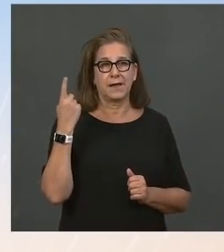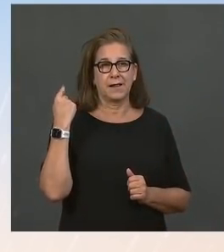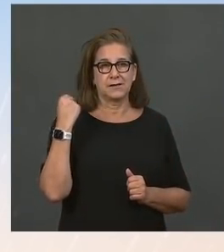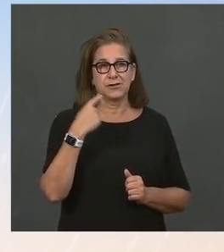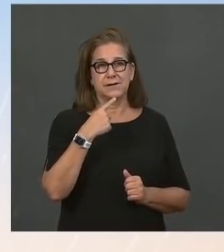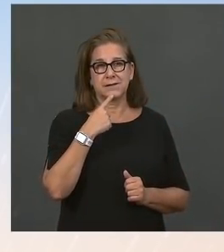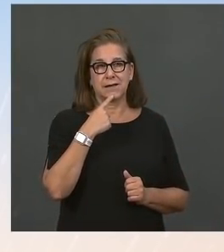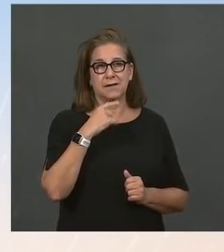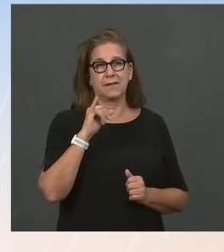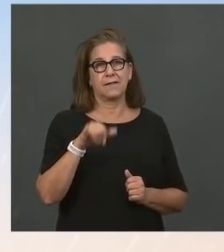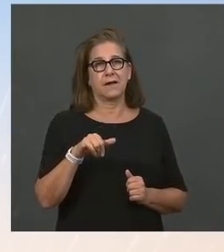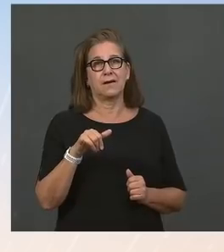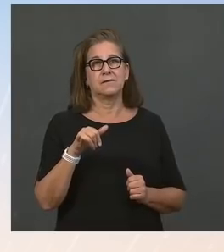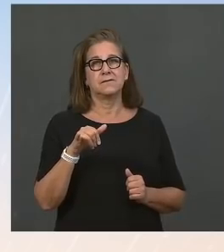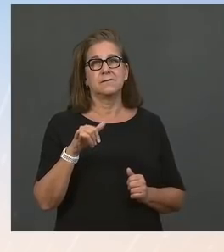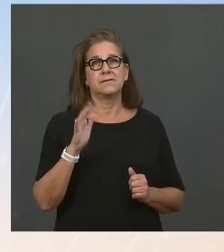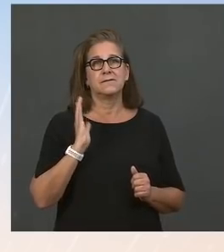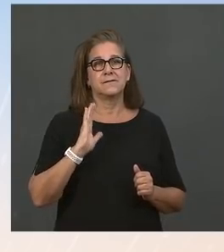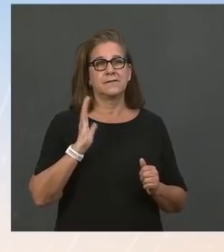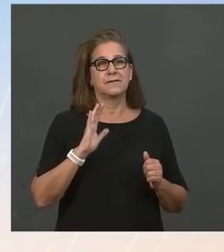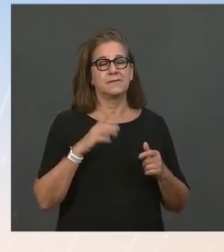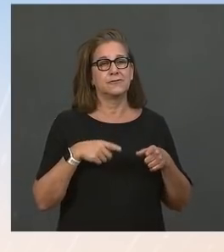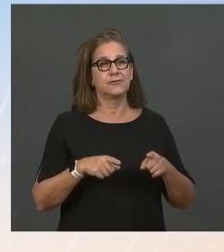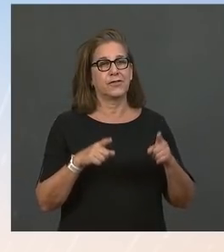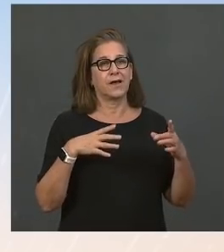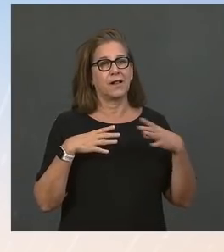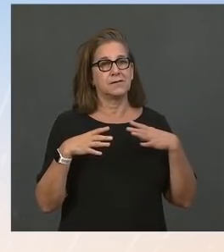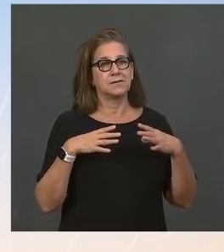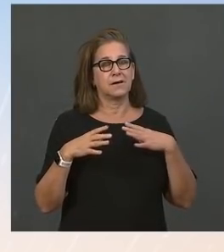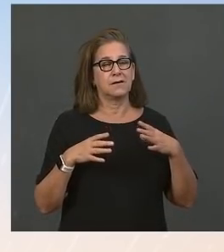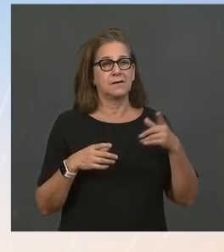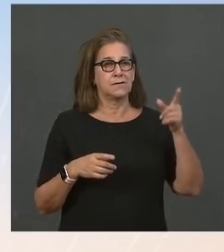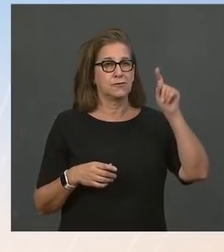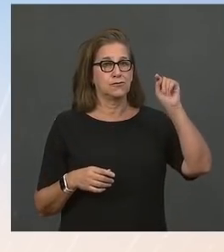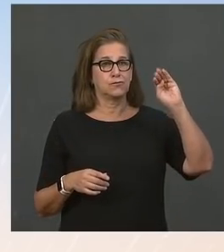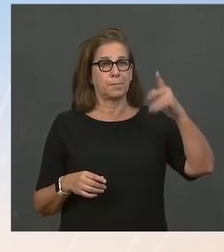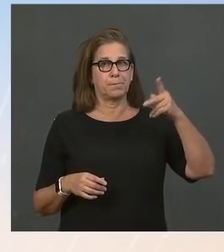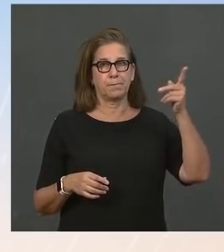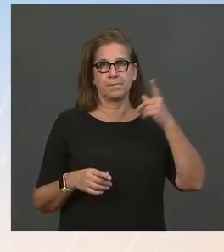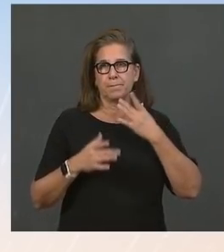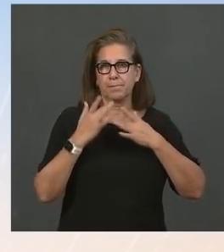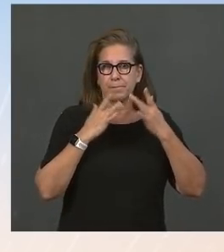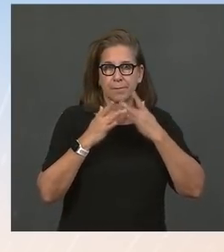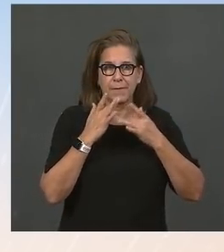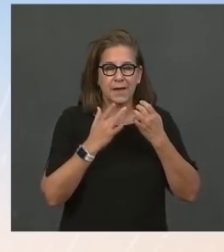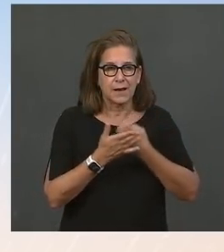with less economic security than ever before." But this year, families are facing the highest gas prices in 70 ye- --